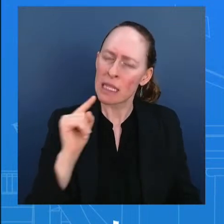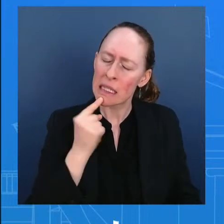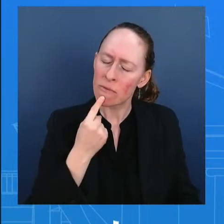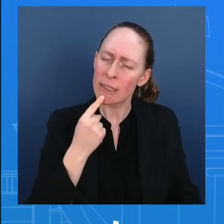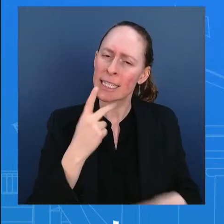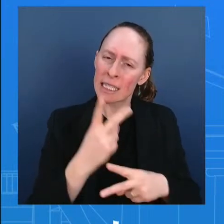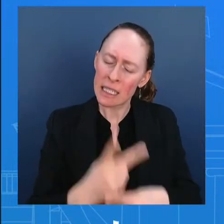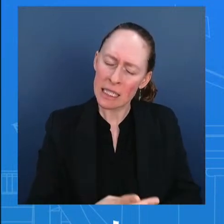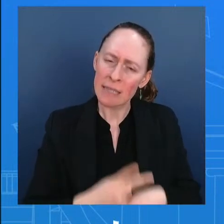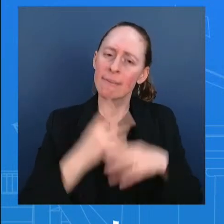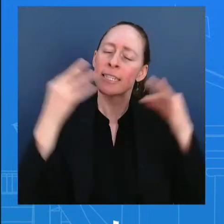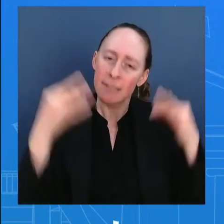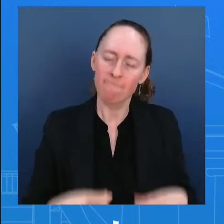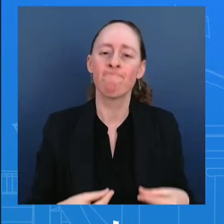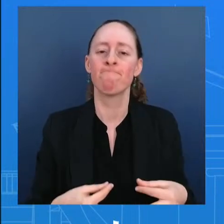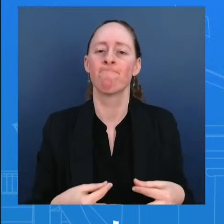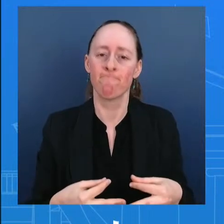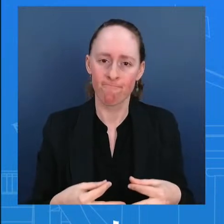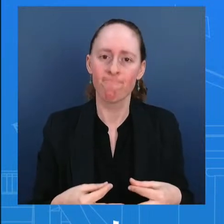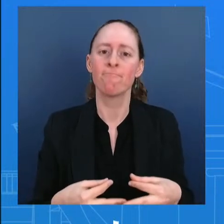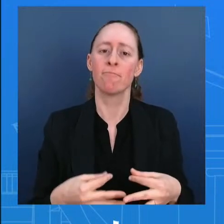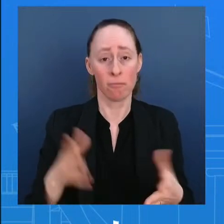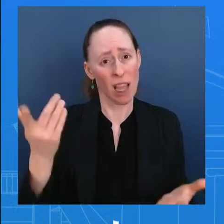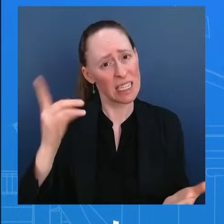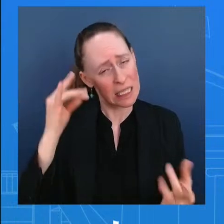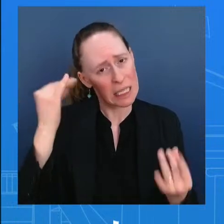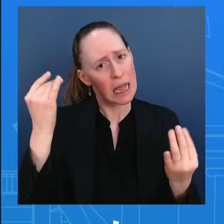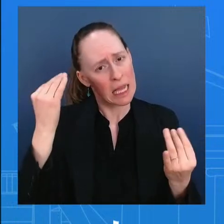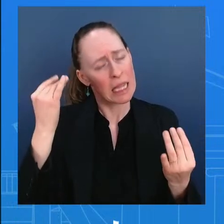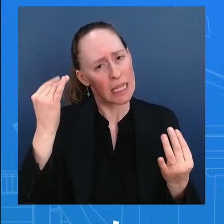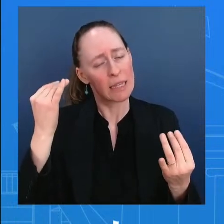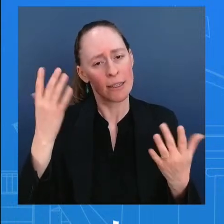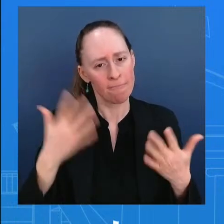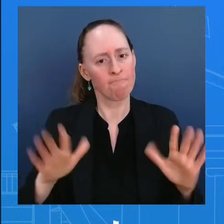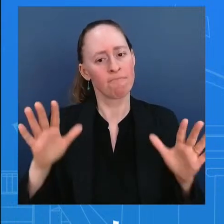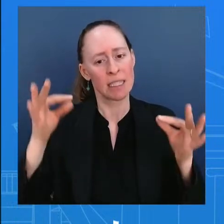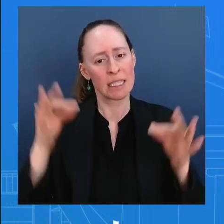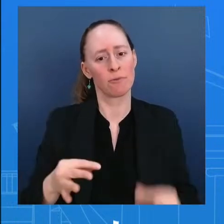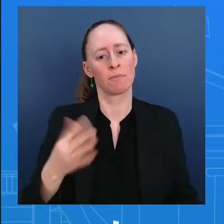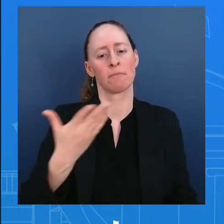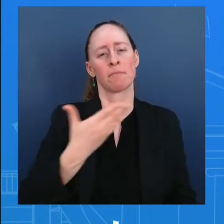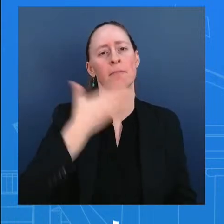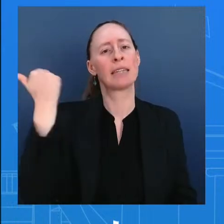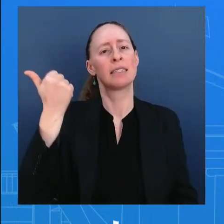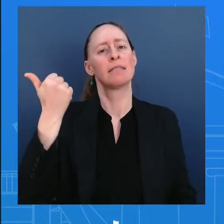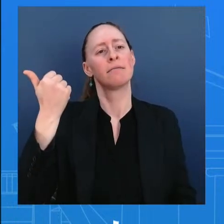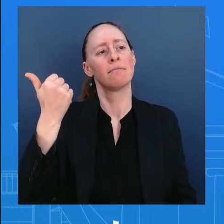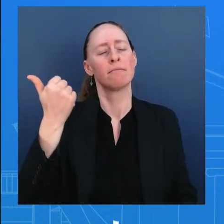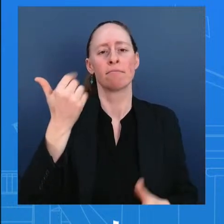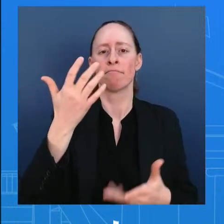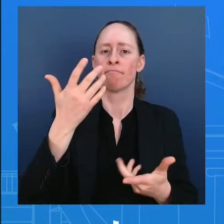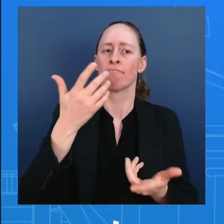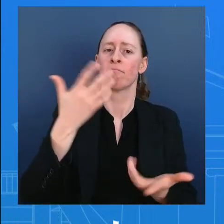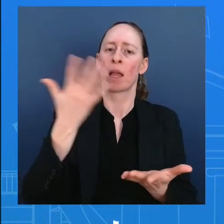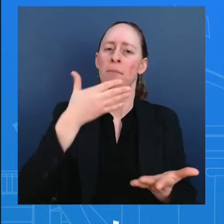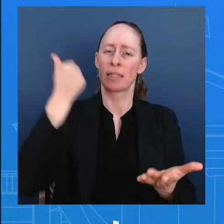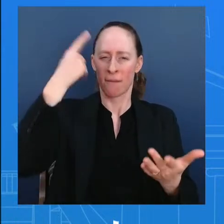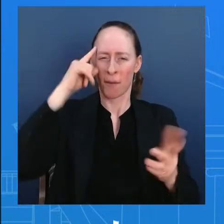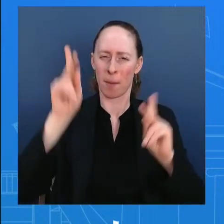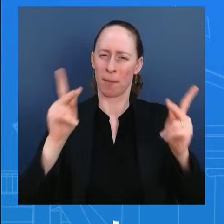a behalf of -- on behalf of the American people, and that’s how he came to this decision. Obviously, this is a president that has had a lot of --